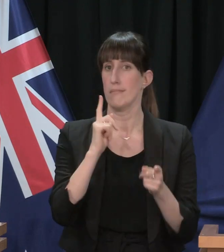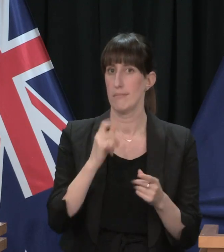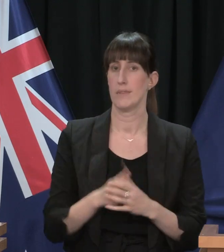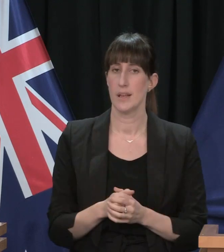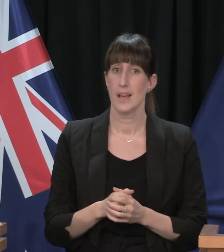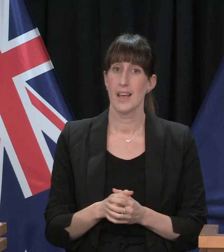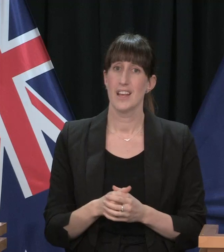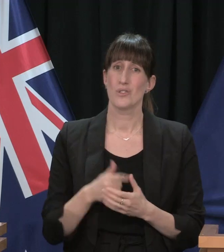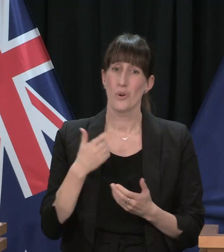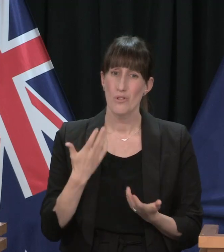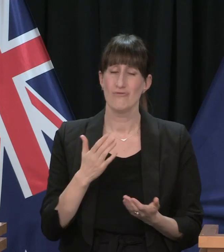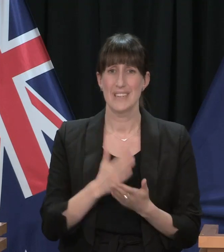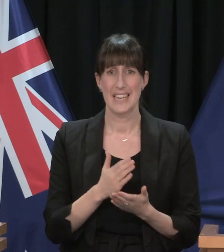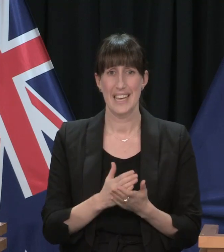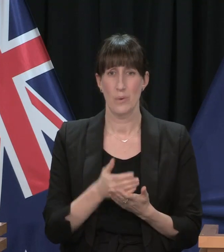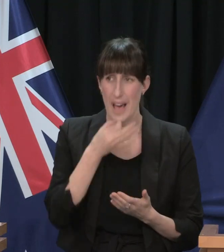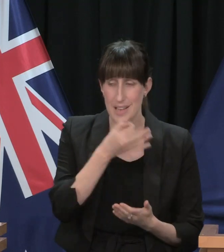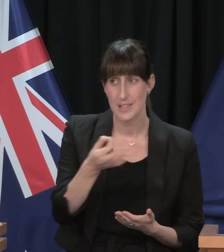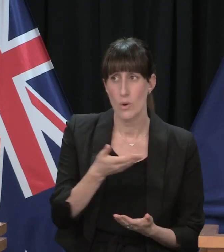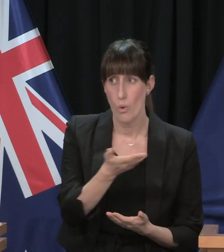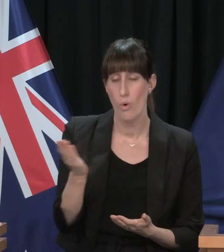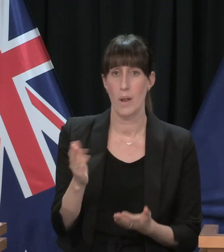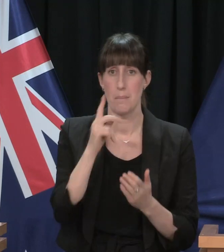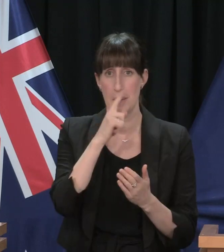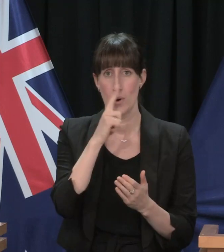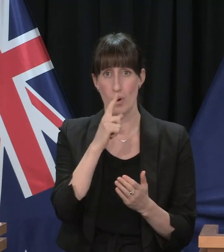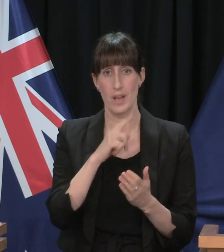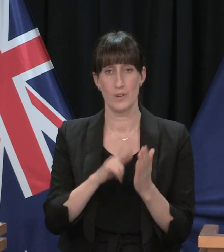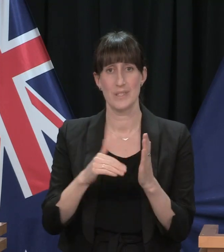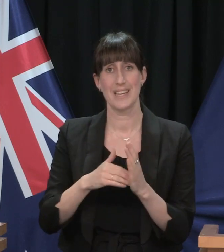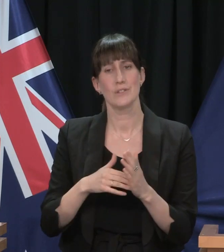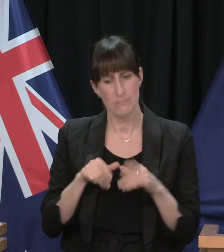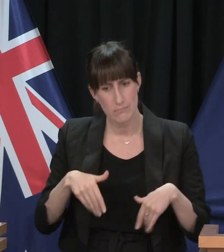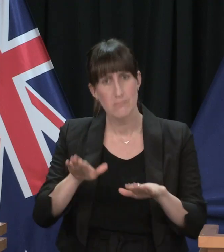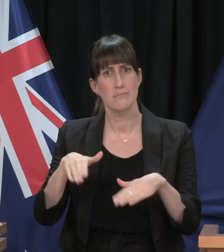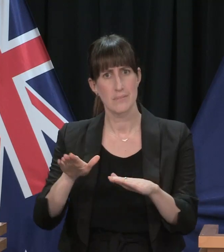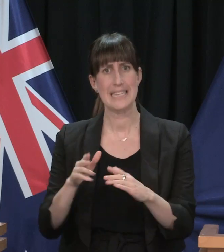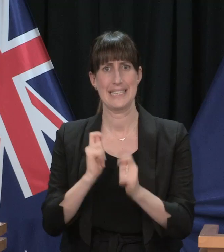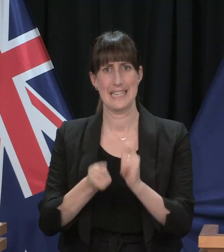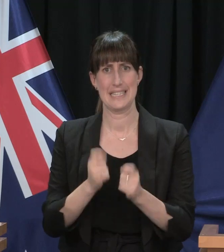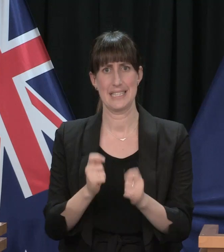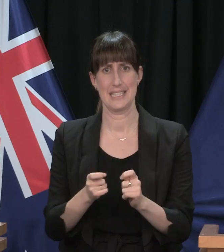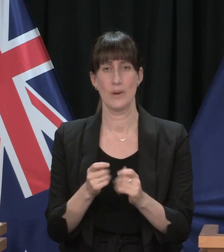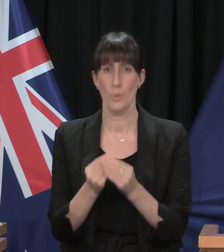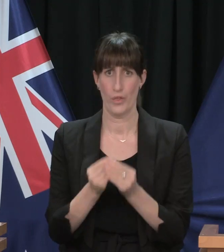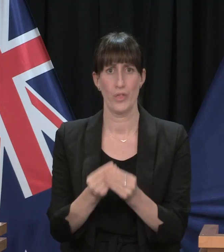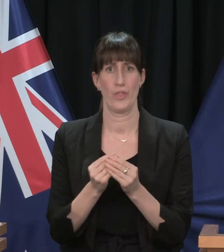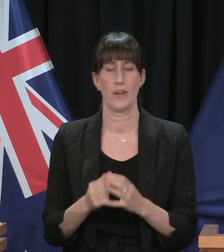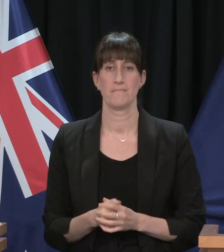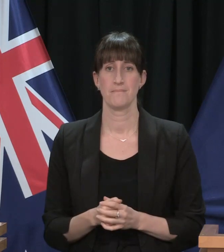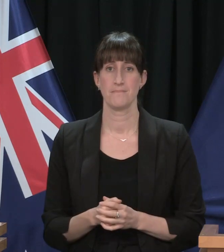conversations are taking place daily, but anything we can do to prompt members of the public to ask for a test, when